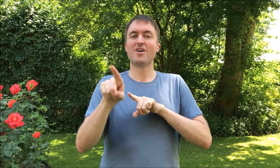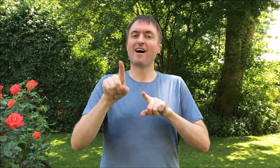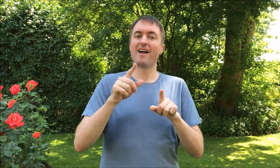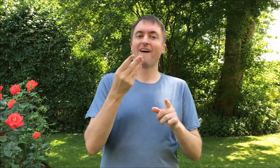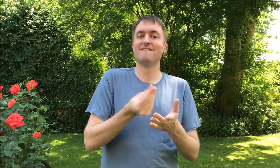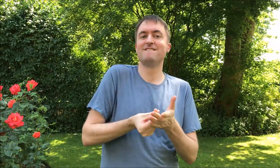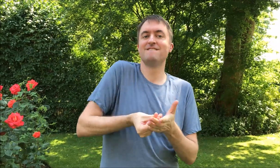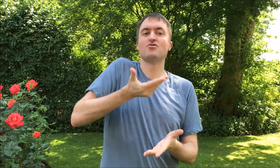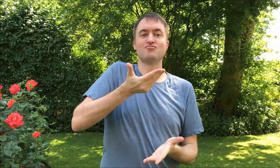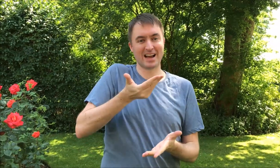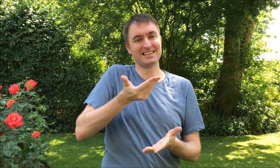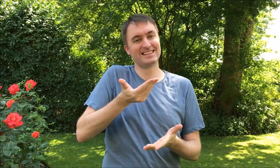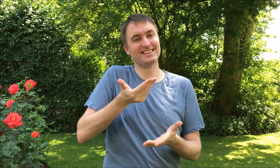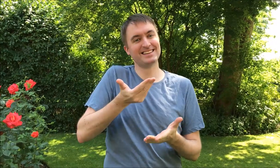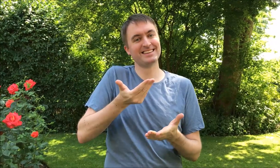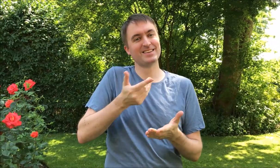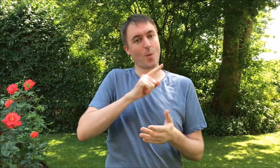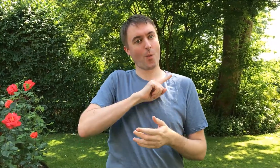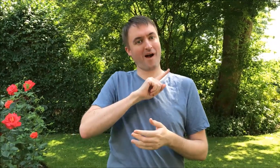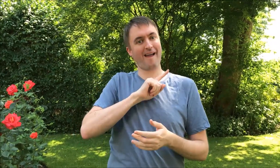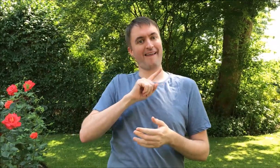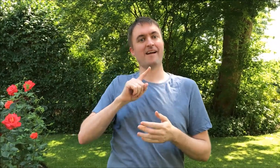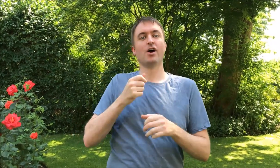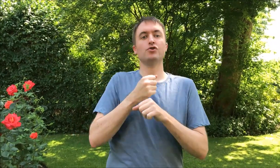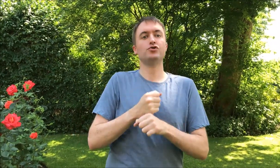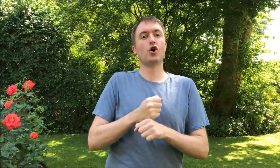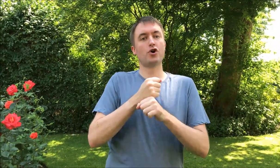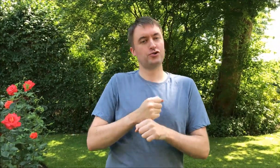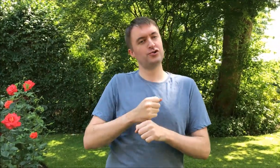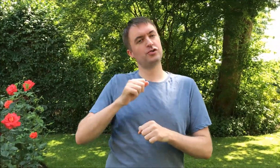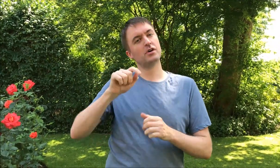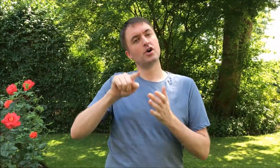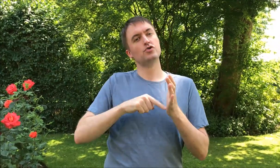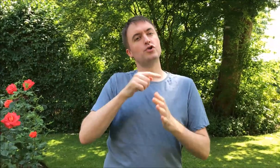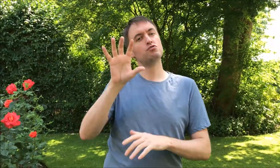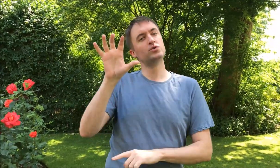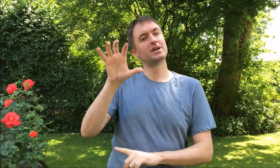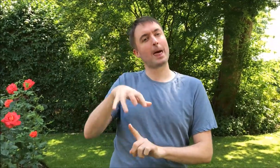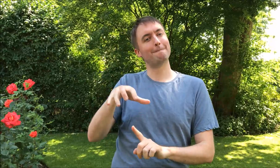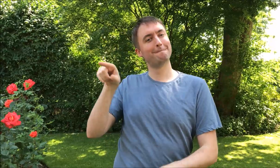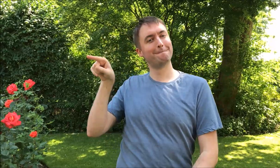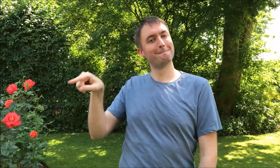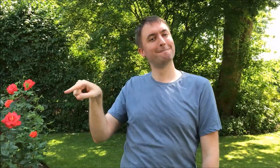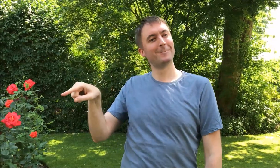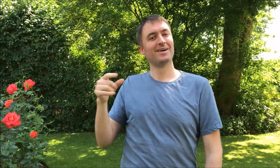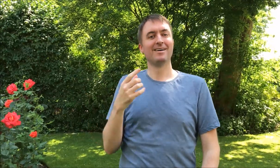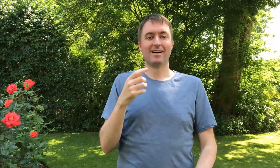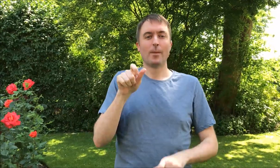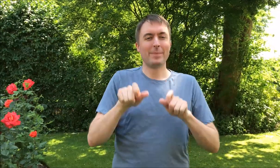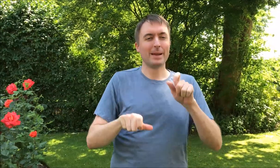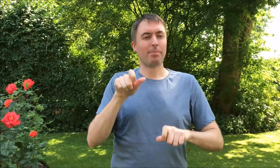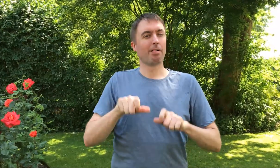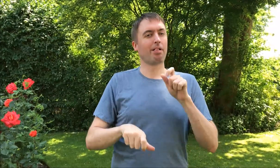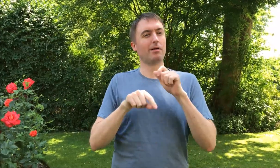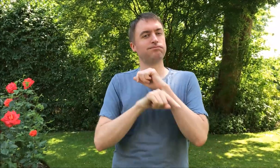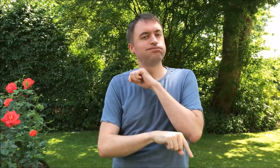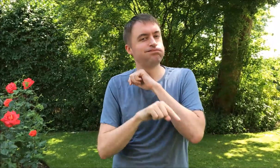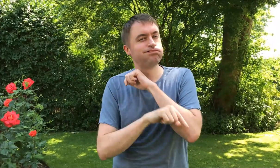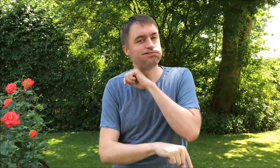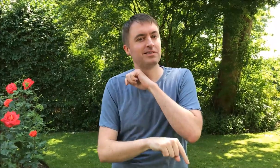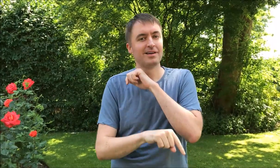Paul is trying to raise funds, because the people of the church of Jerusalem are experiencing hardship.